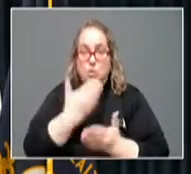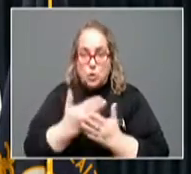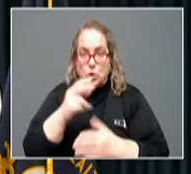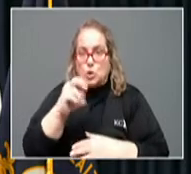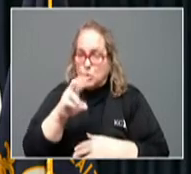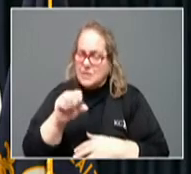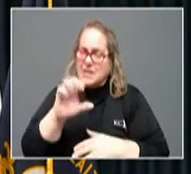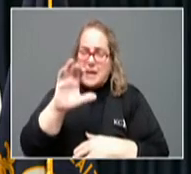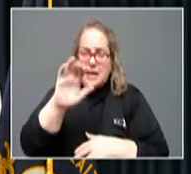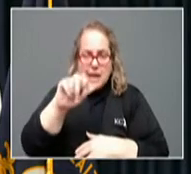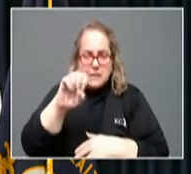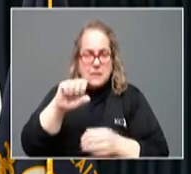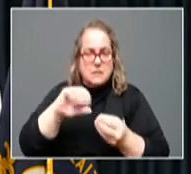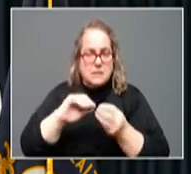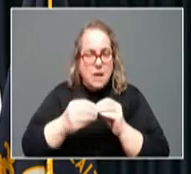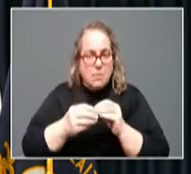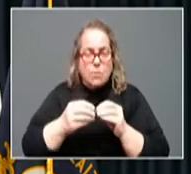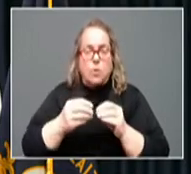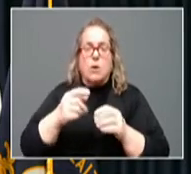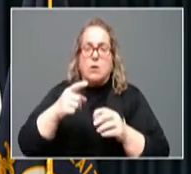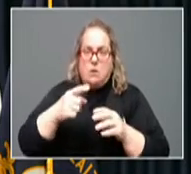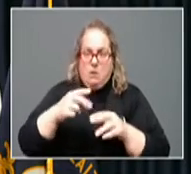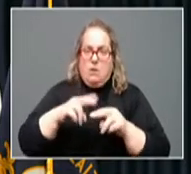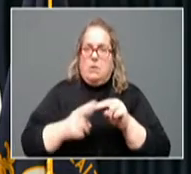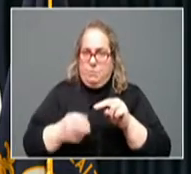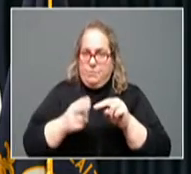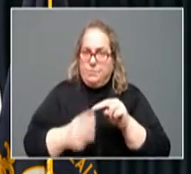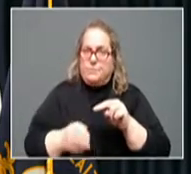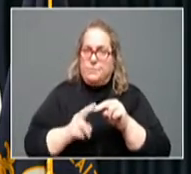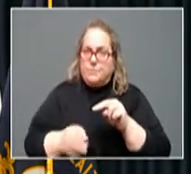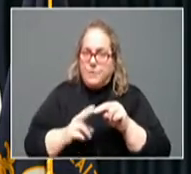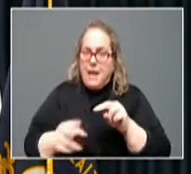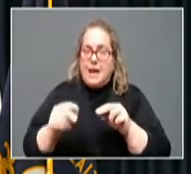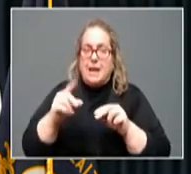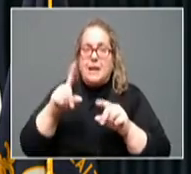test positivity falling very rapidly, which is what we had hoped. We would